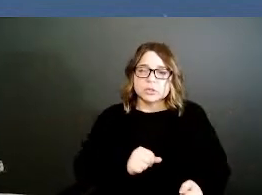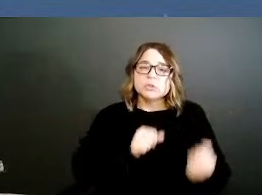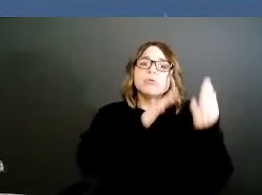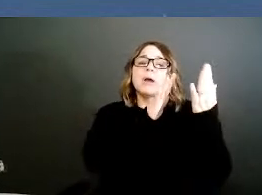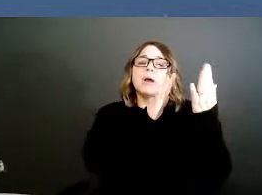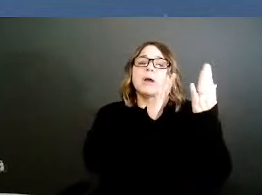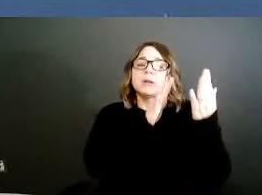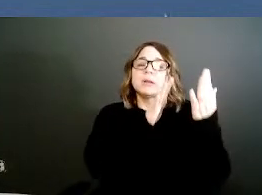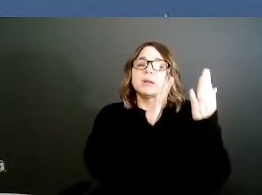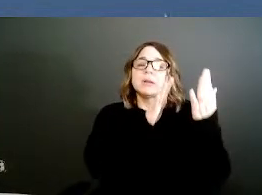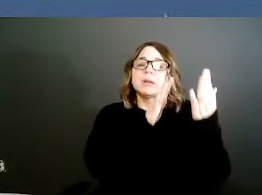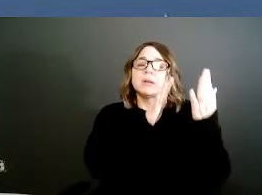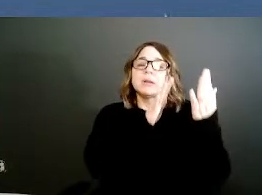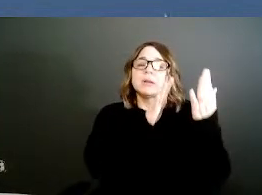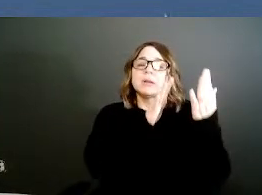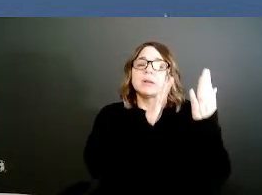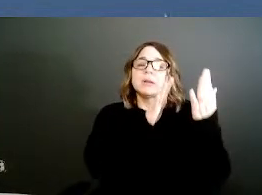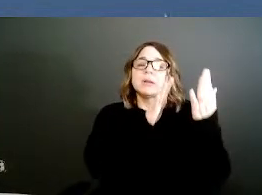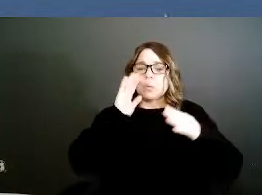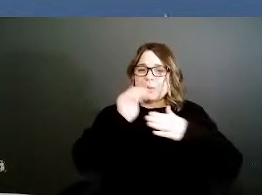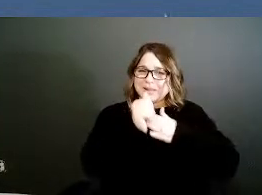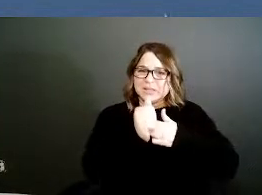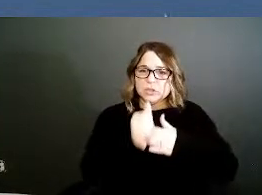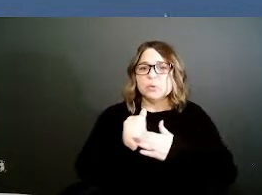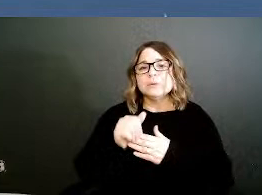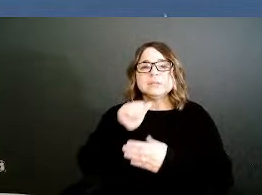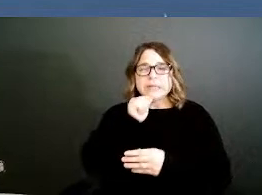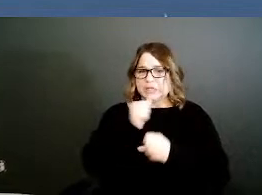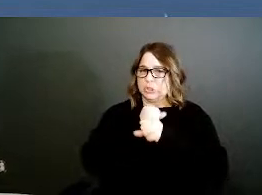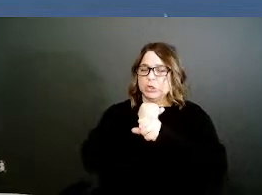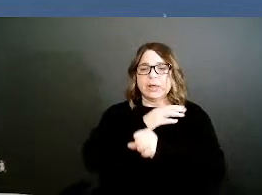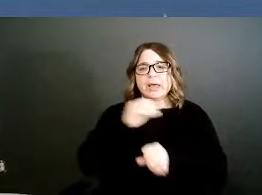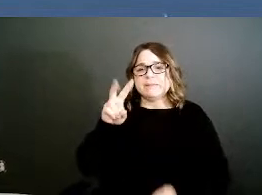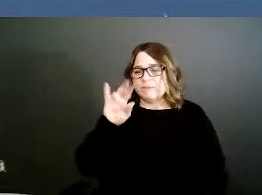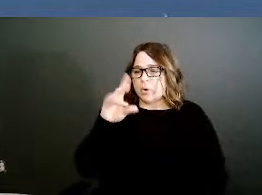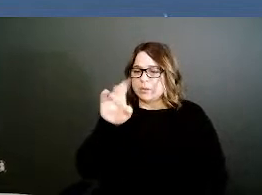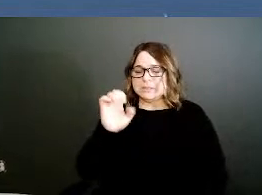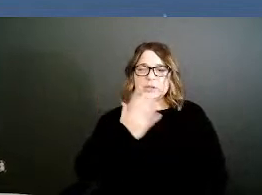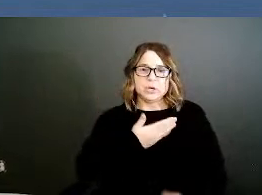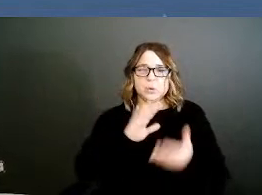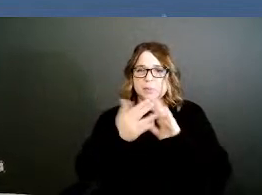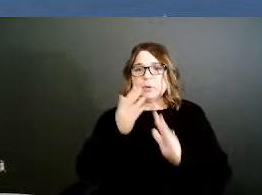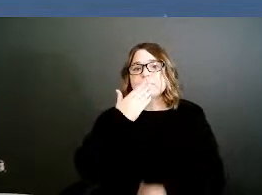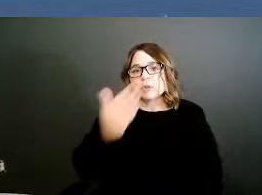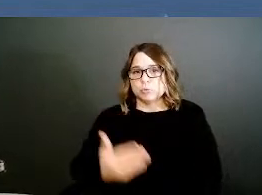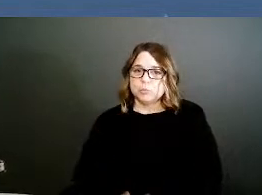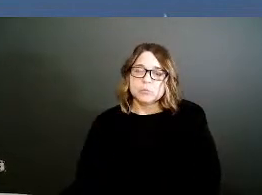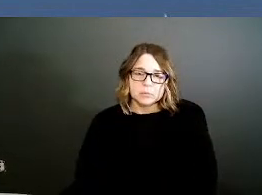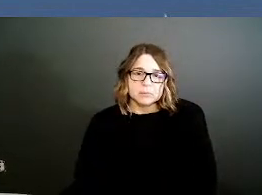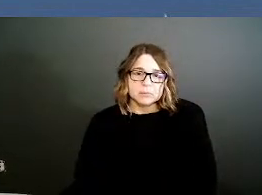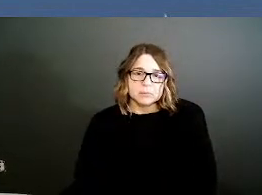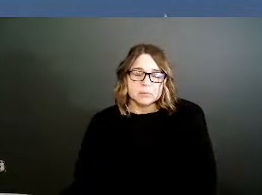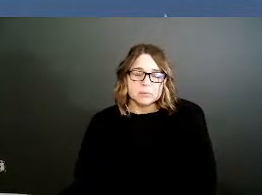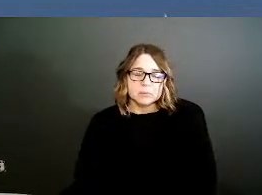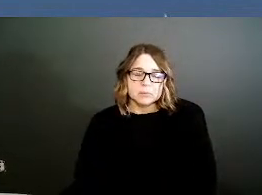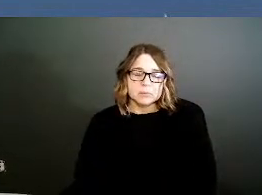INSECURITY IN OUR COMMUNITIES. THANK YOU. ADDRESS SYSTEMIC INEQUITIES THAT OFTEN LEAD TO VIOLENCE AND ≫ COUNCIL PRESIDENT BENDER: THANK YOU.